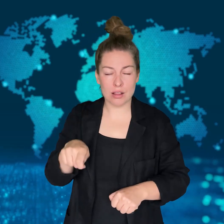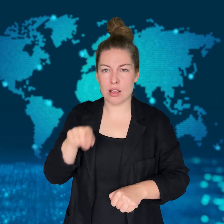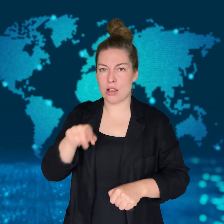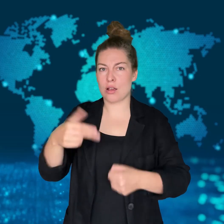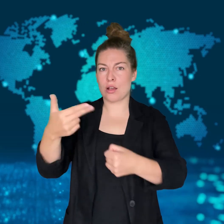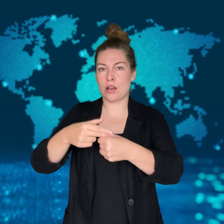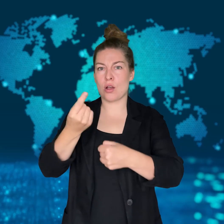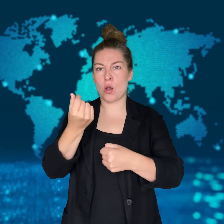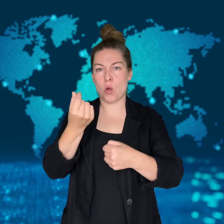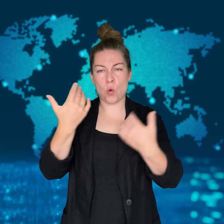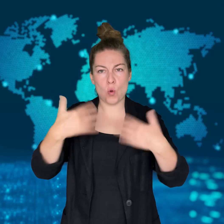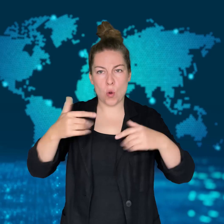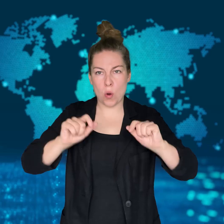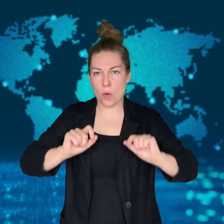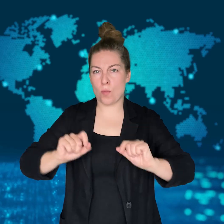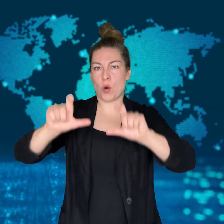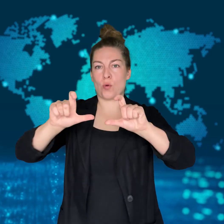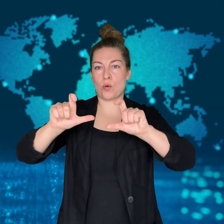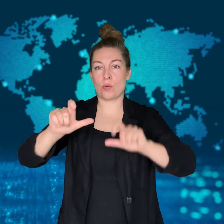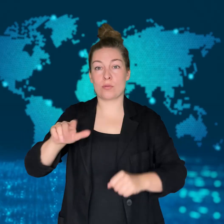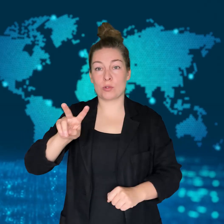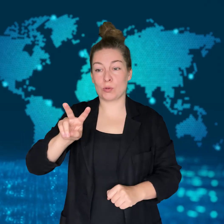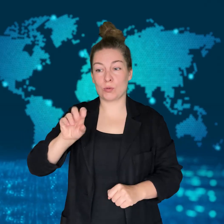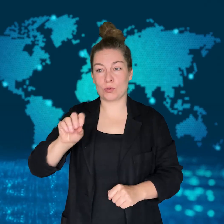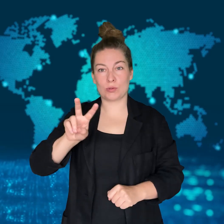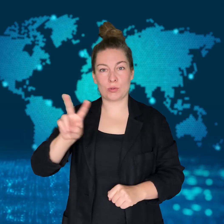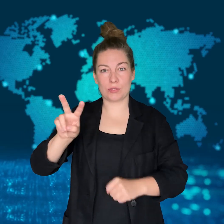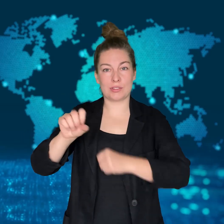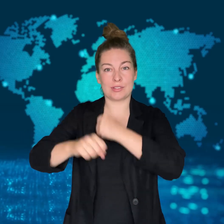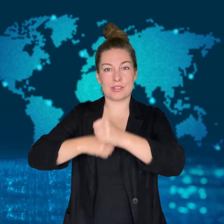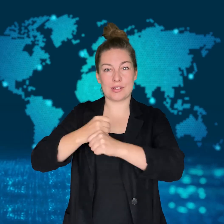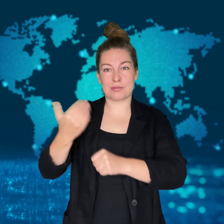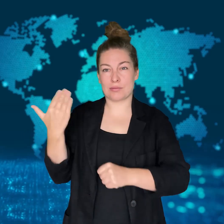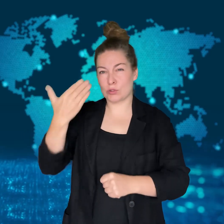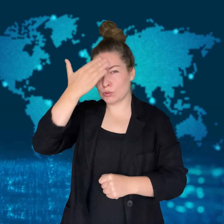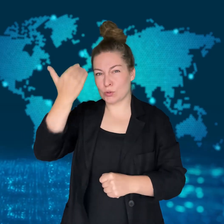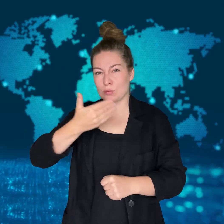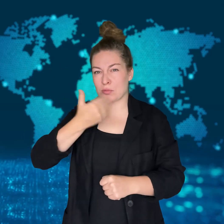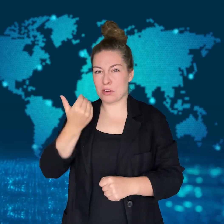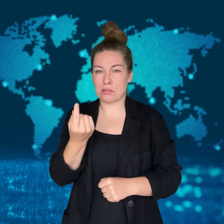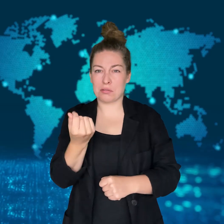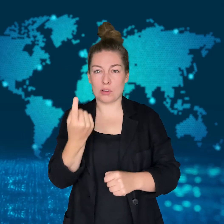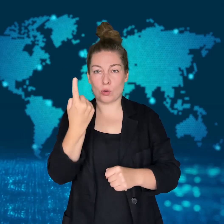Though the price fell back to $70 USD a barrel in the spring of 2023,